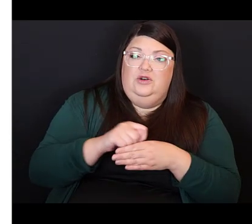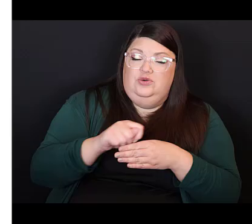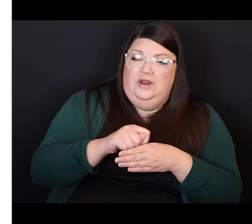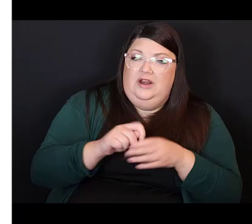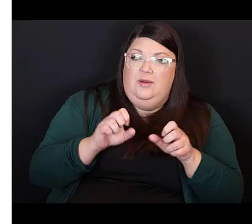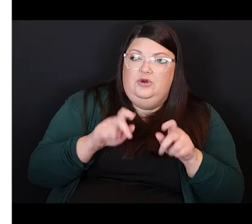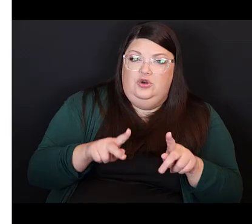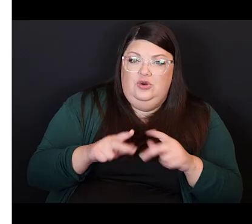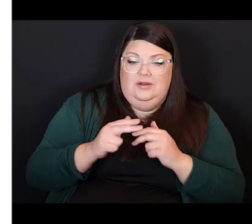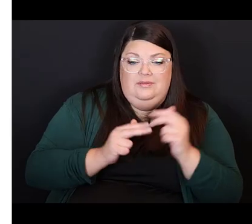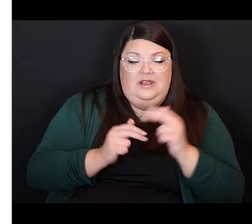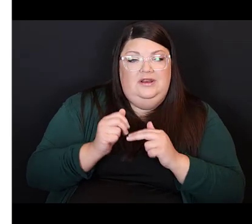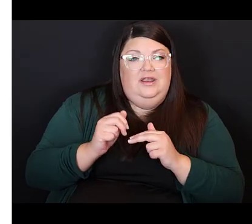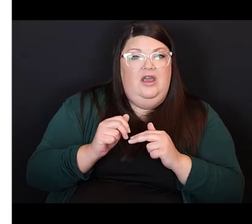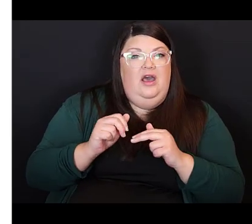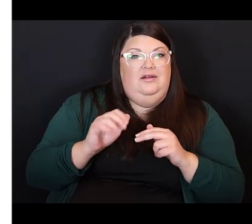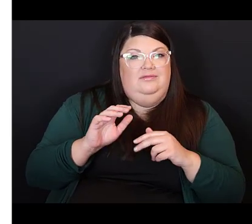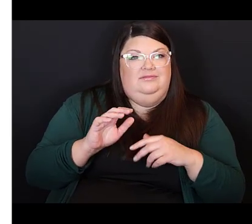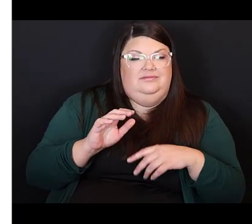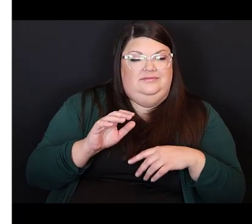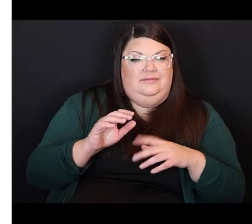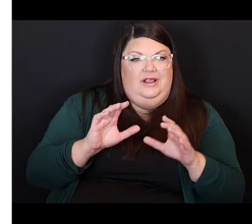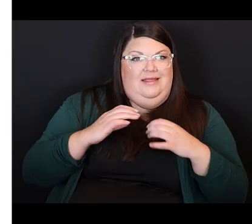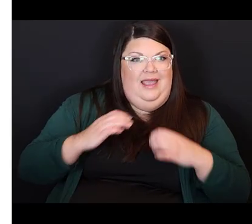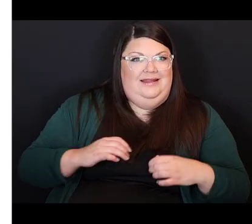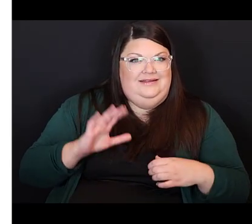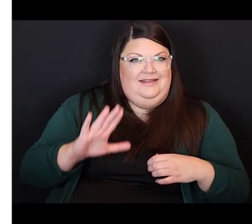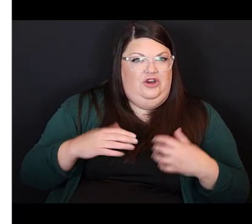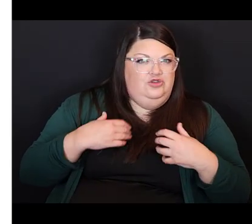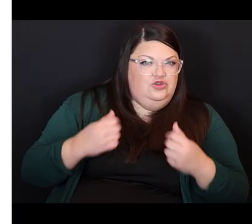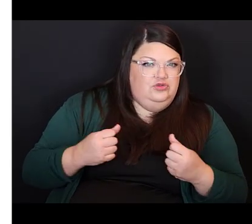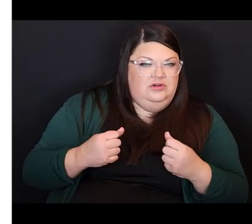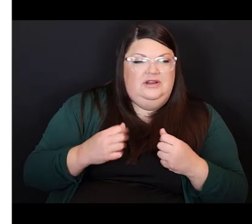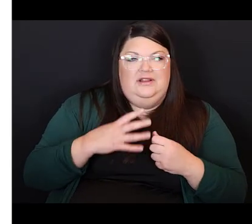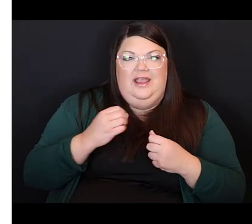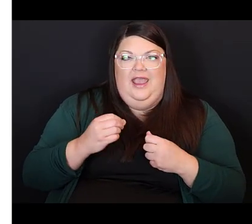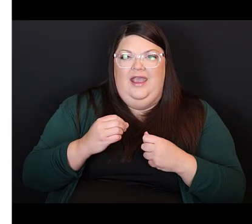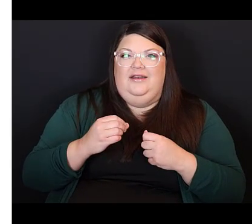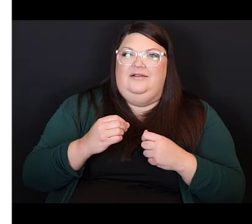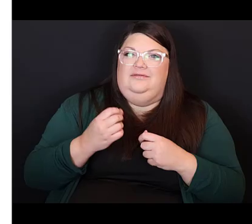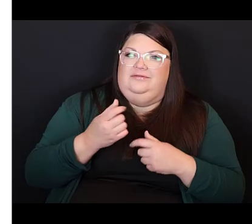the strengths and desires of clients and their families to develop services that improve their